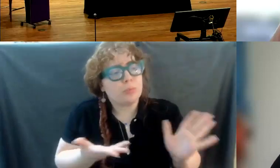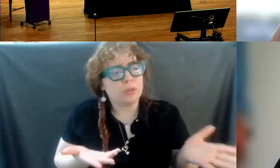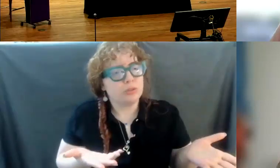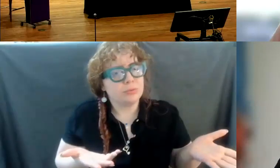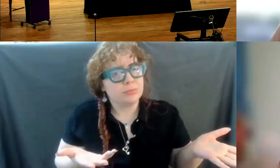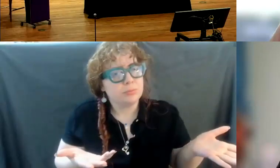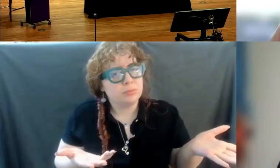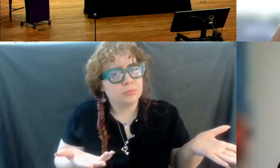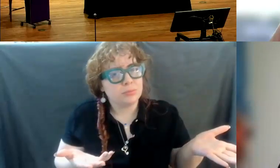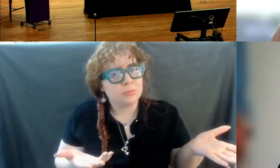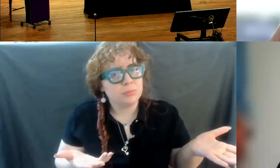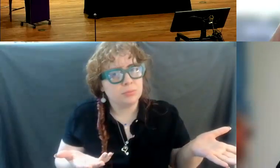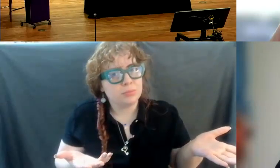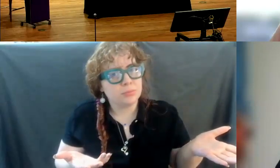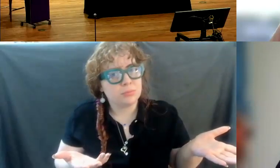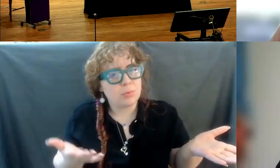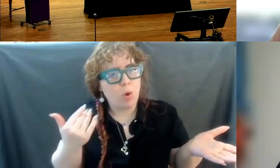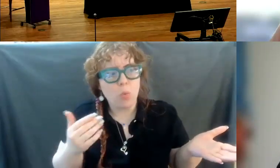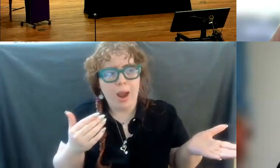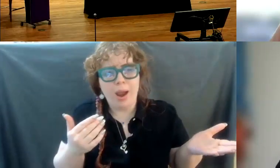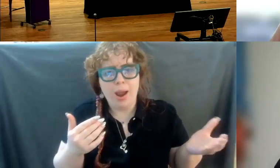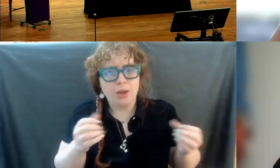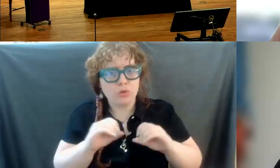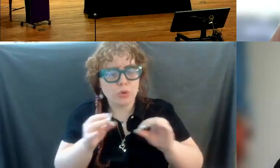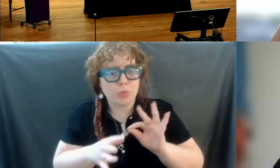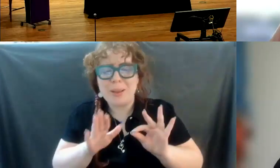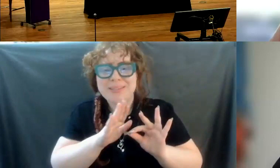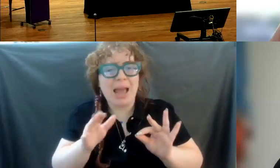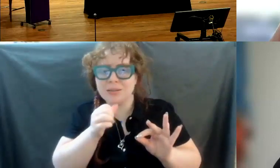But the reason that they're not there is because we have not created a space for diverse people to be there.